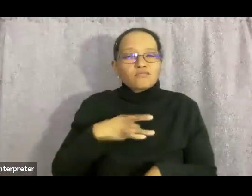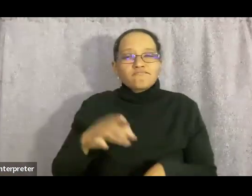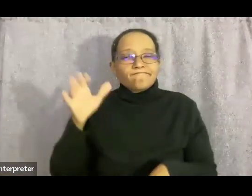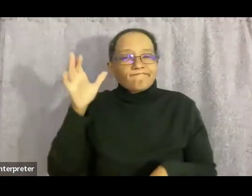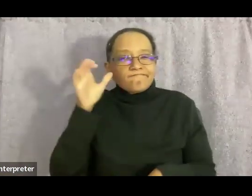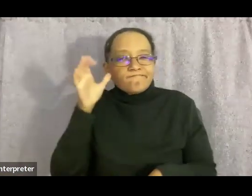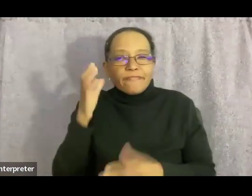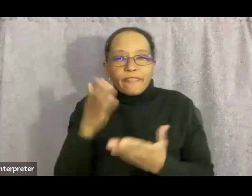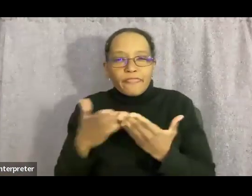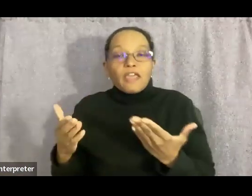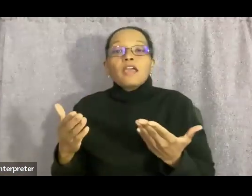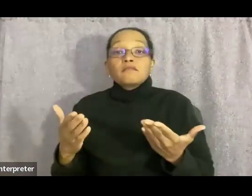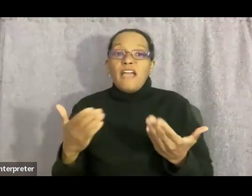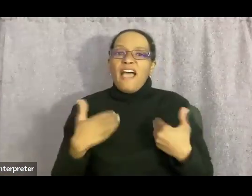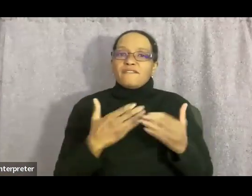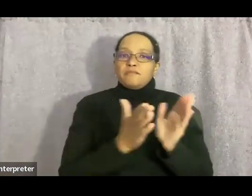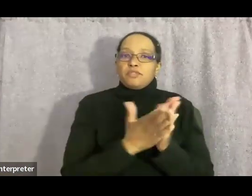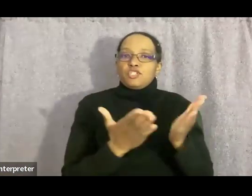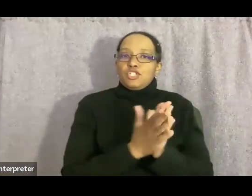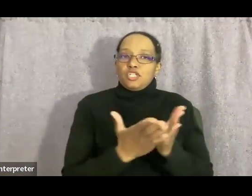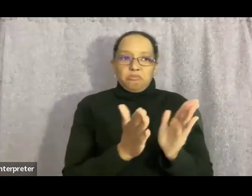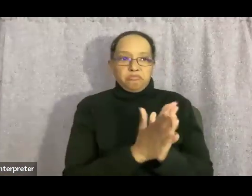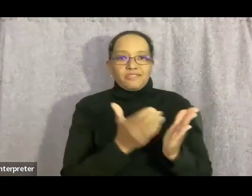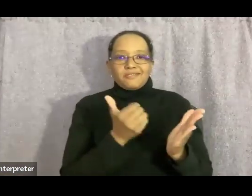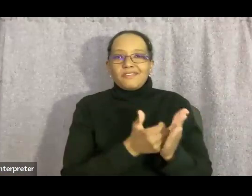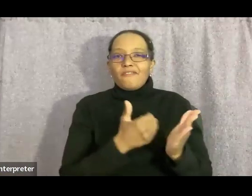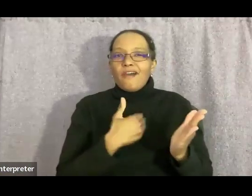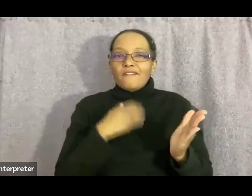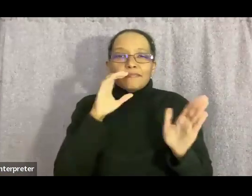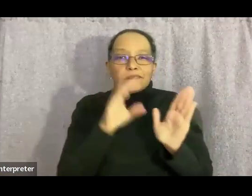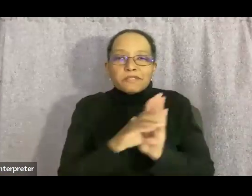like if you just want to look at the picture and copy it or just read works to do.